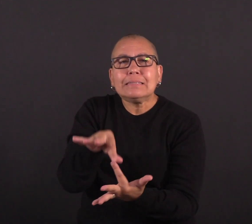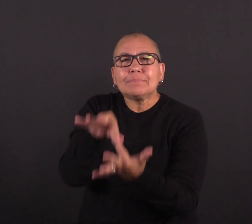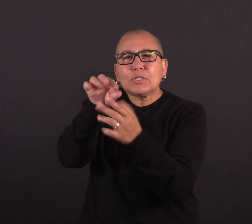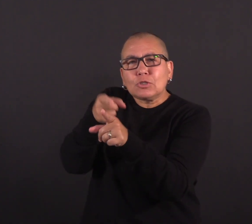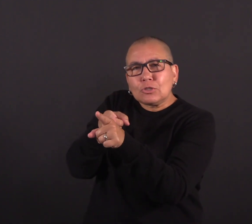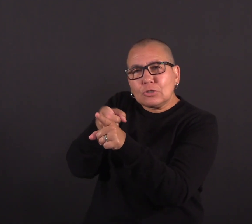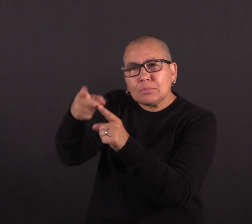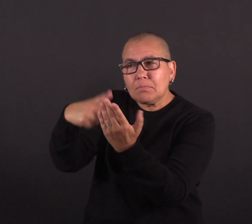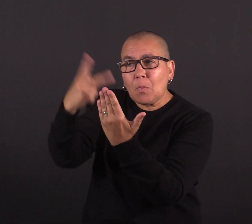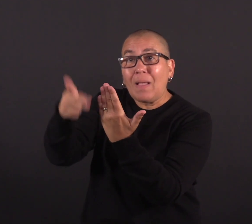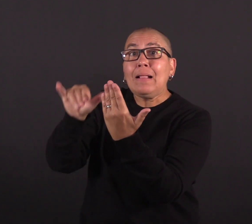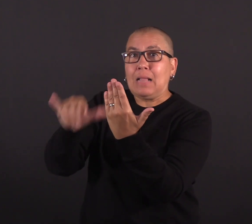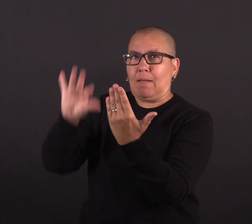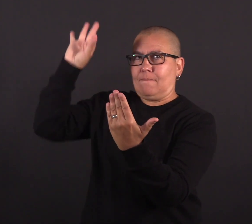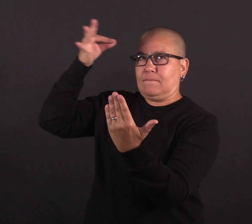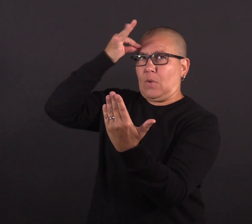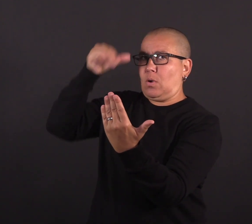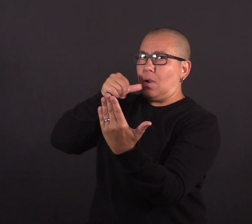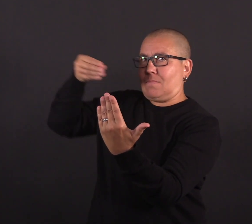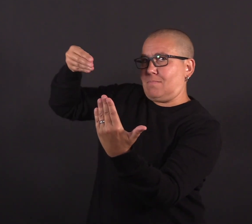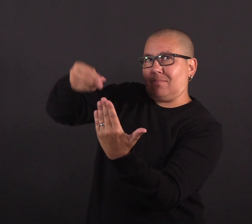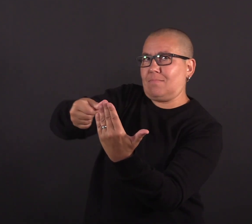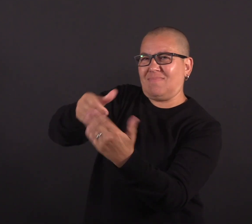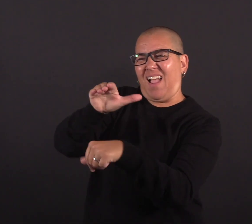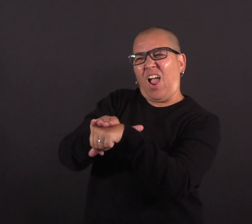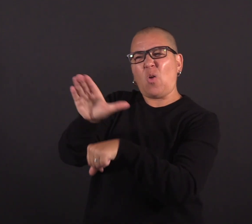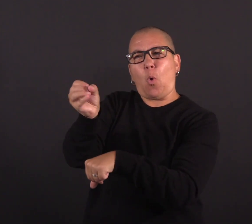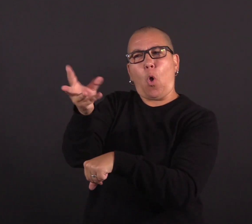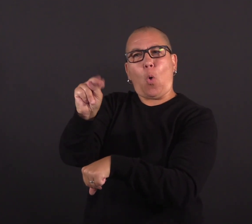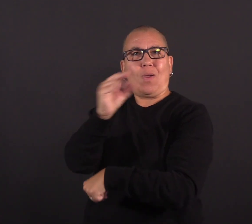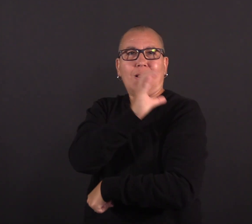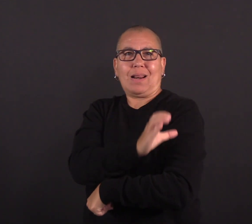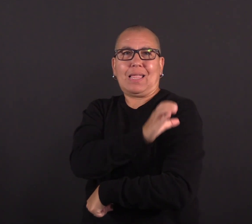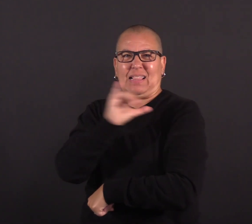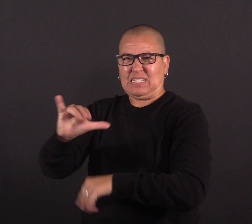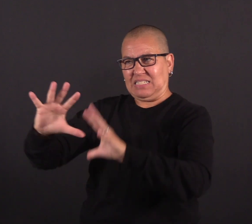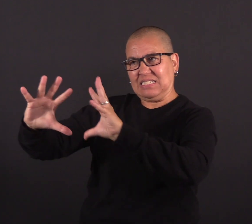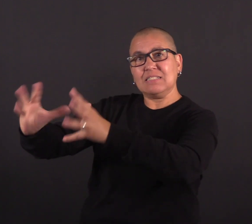meet the qualifications but do not actually receive federal award funding. They also